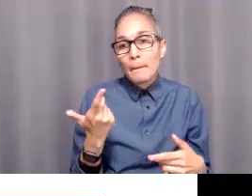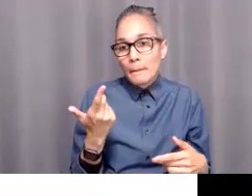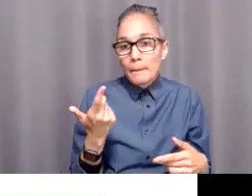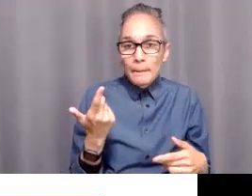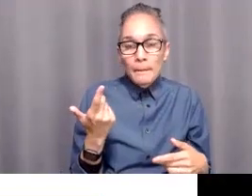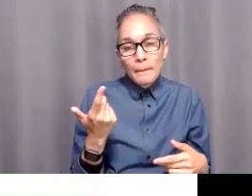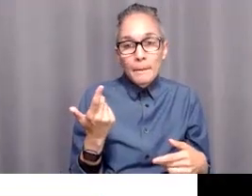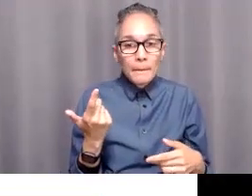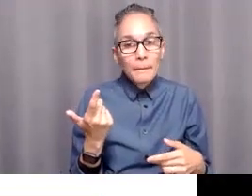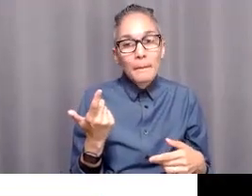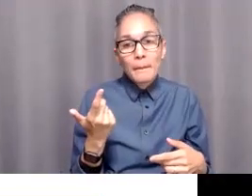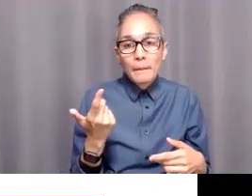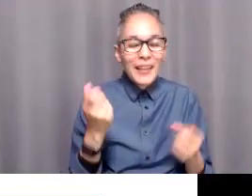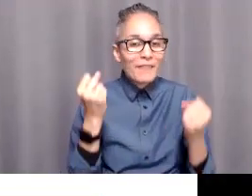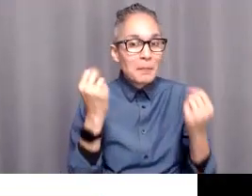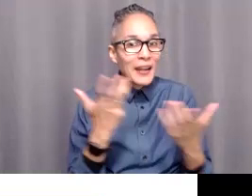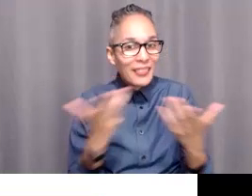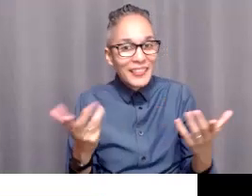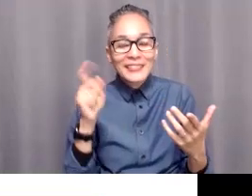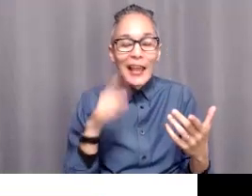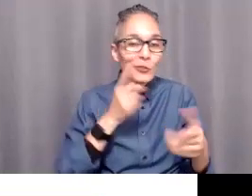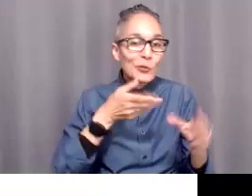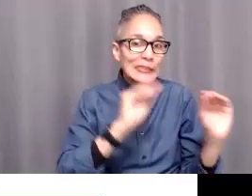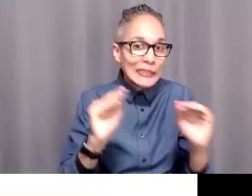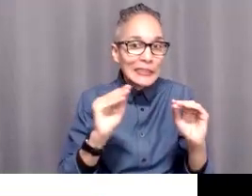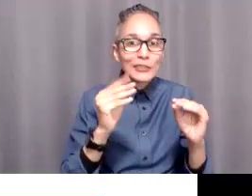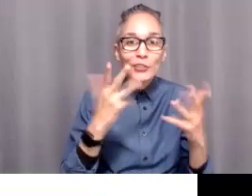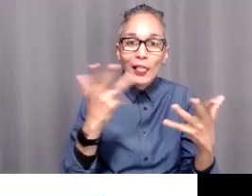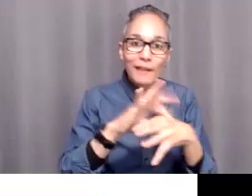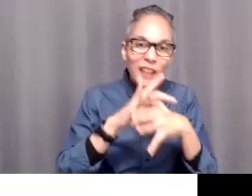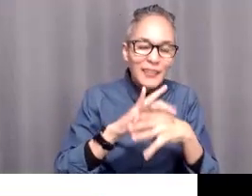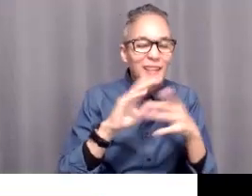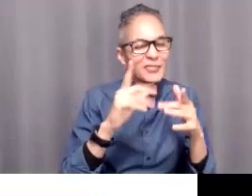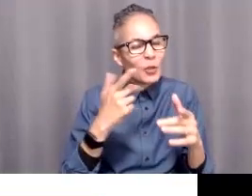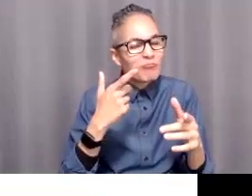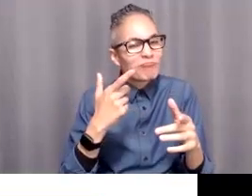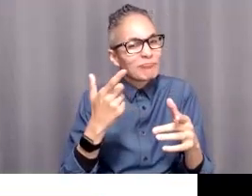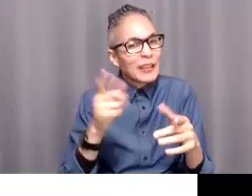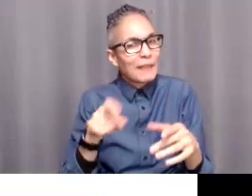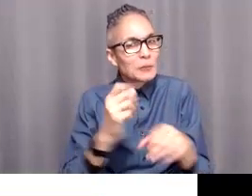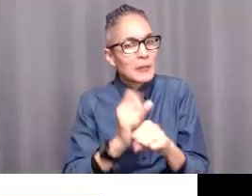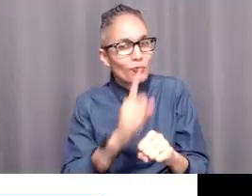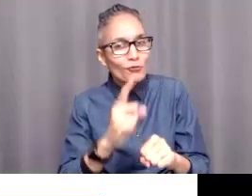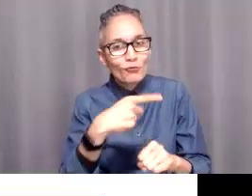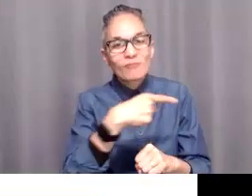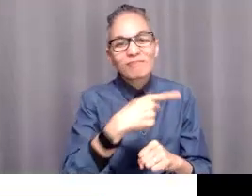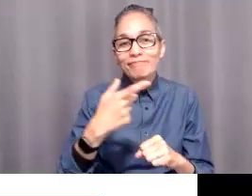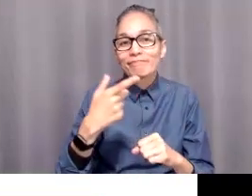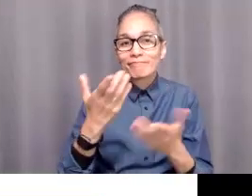a lot of things that we have to get through in our courses as well too. And so again, we just want to make sure that you make a plan